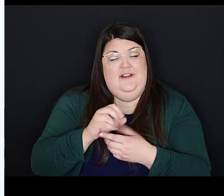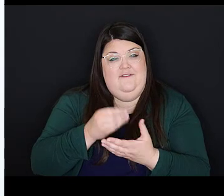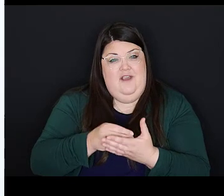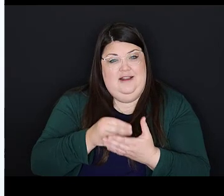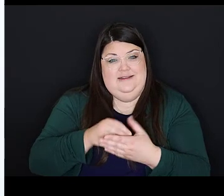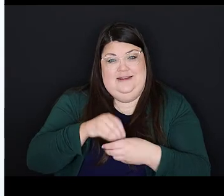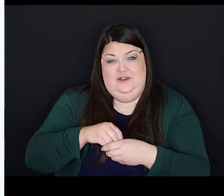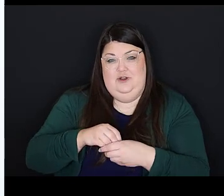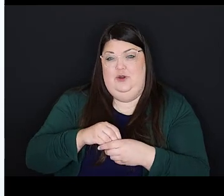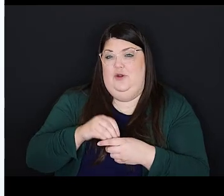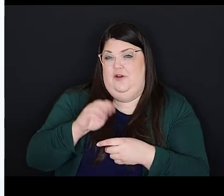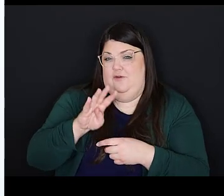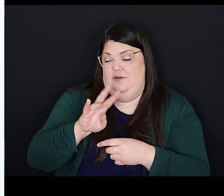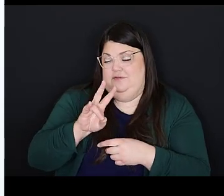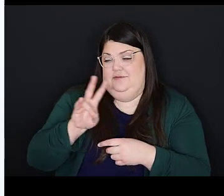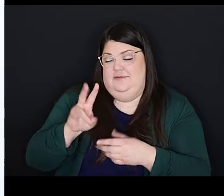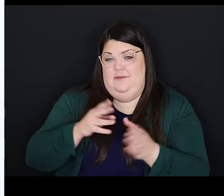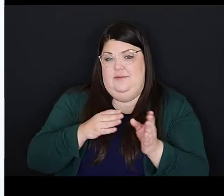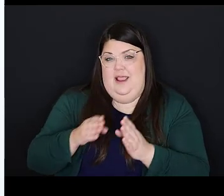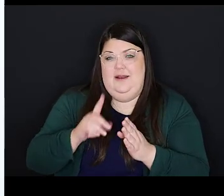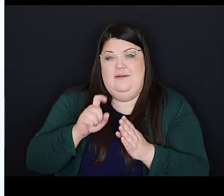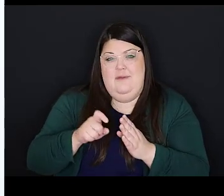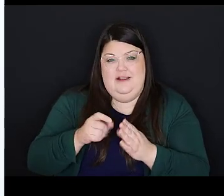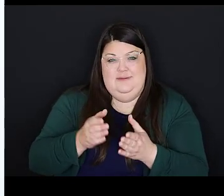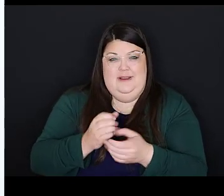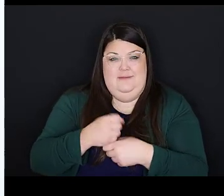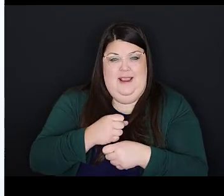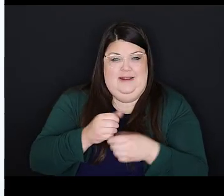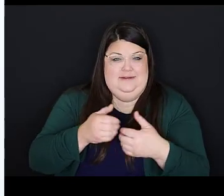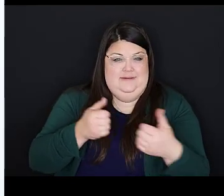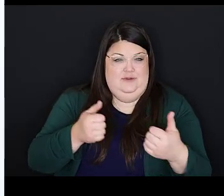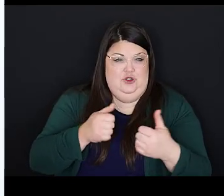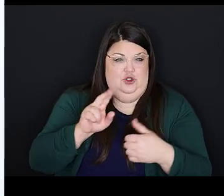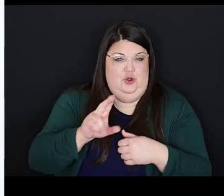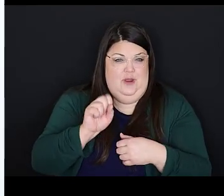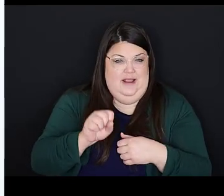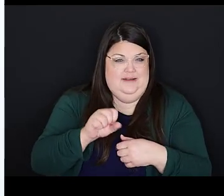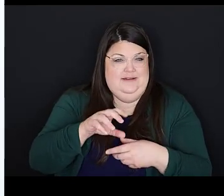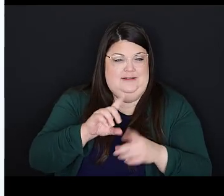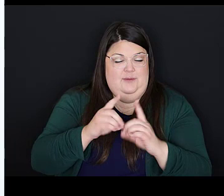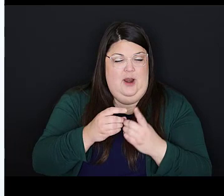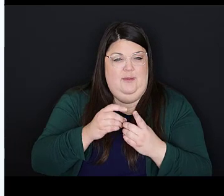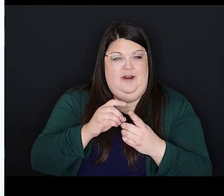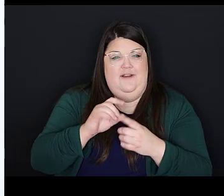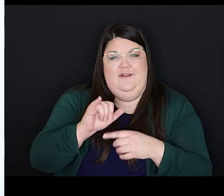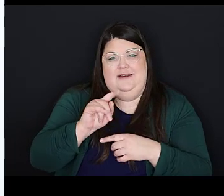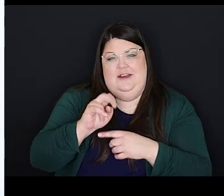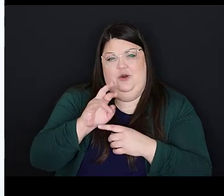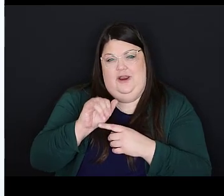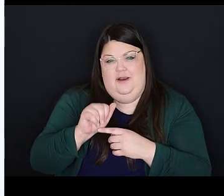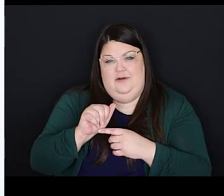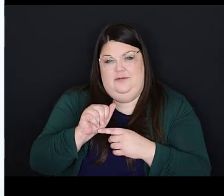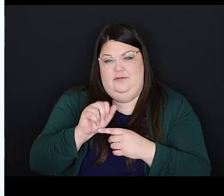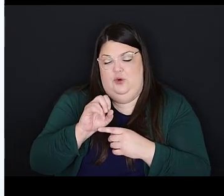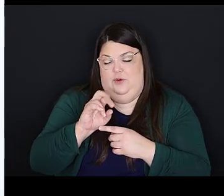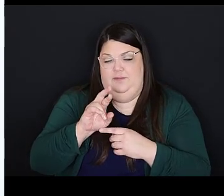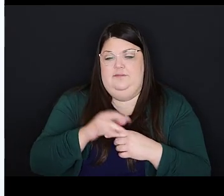be made separately to the U.S. Department of Interior. See the NIA for contact information.